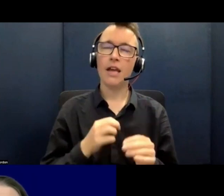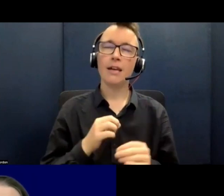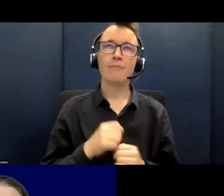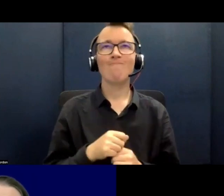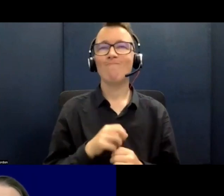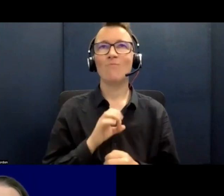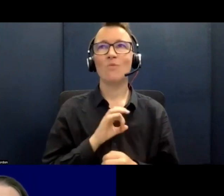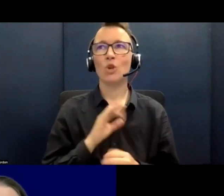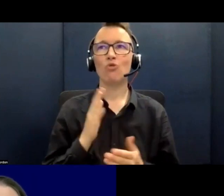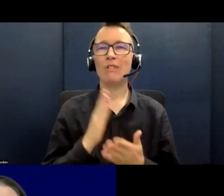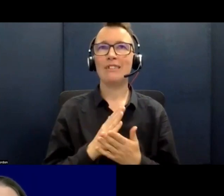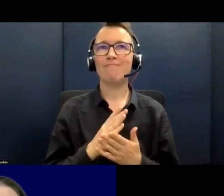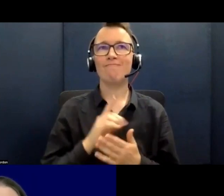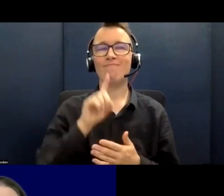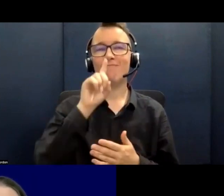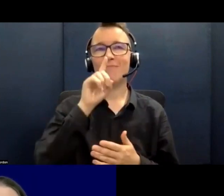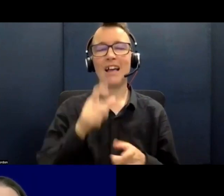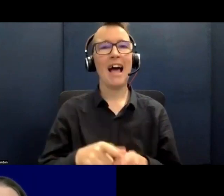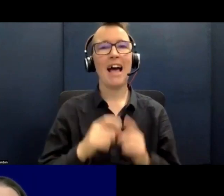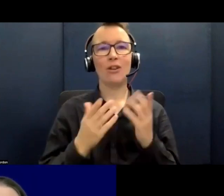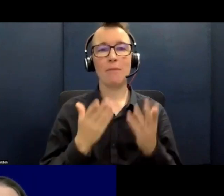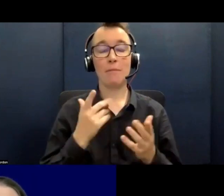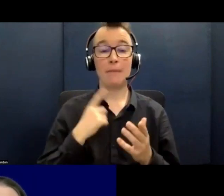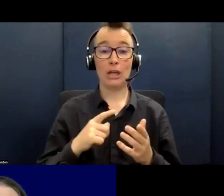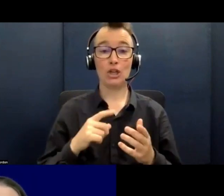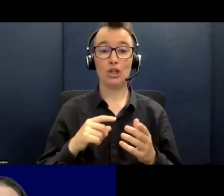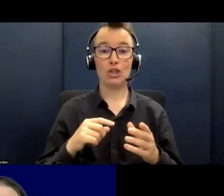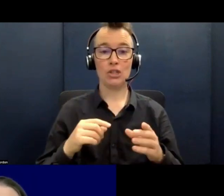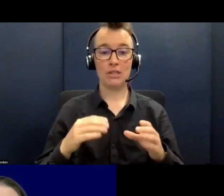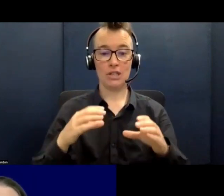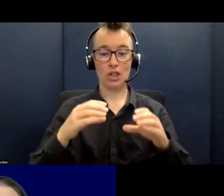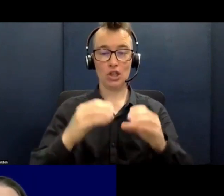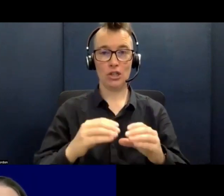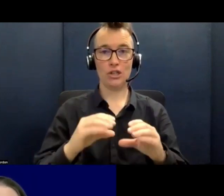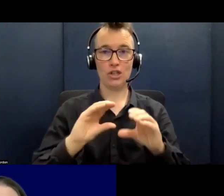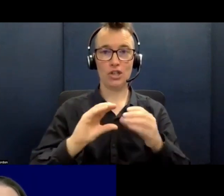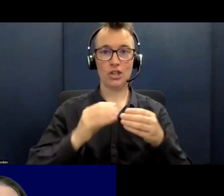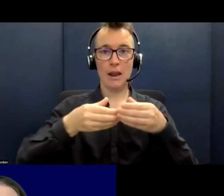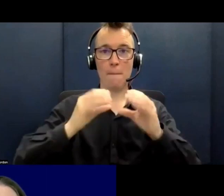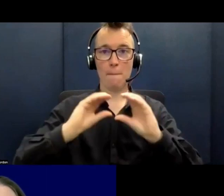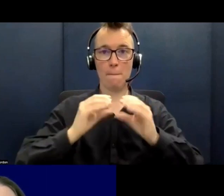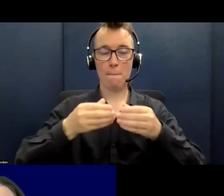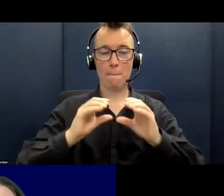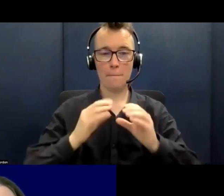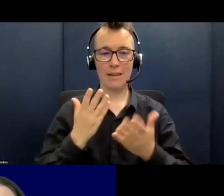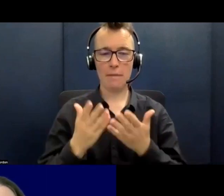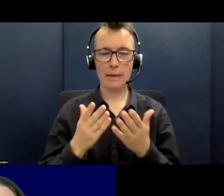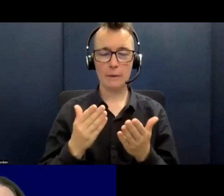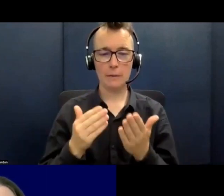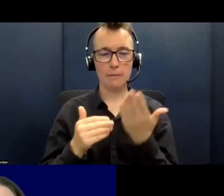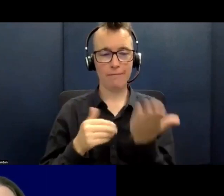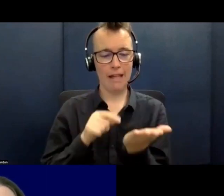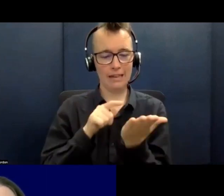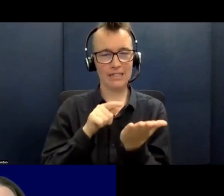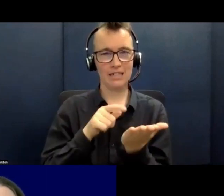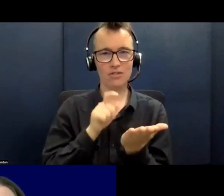shape versus something that requires higher detail. But I normally would